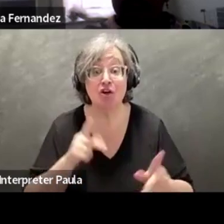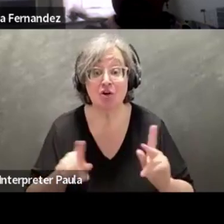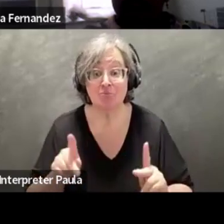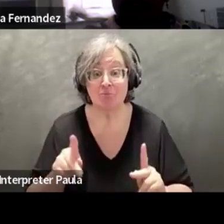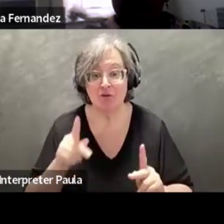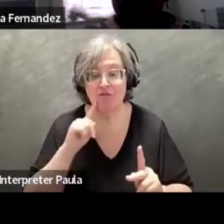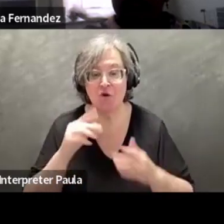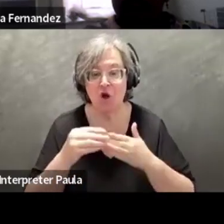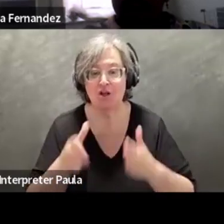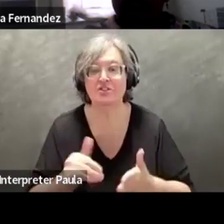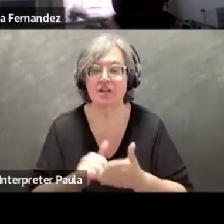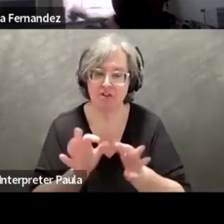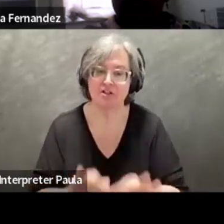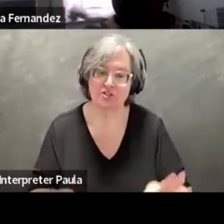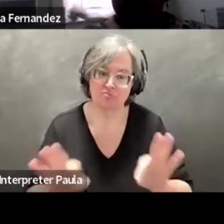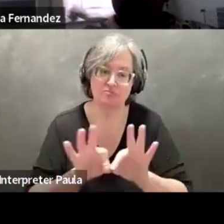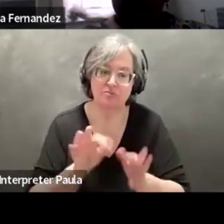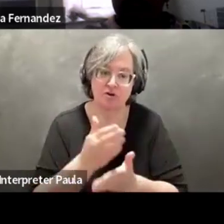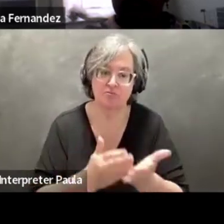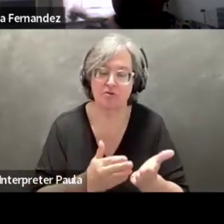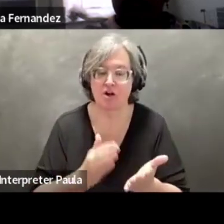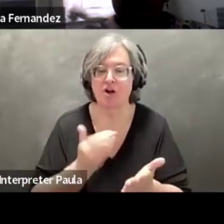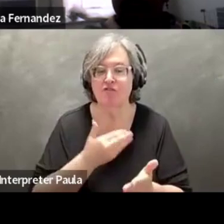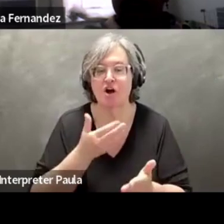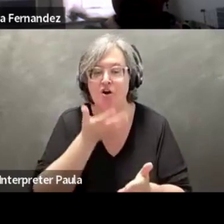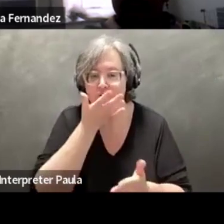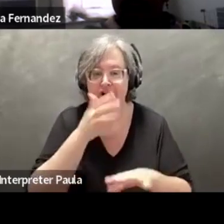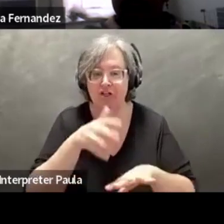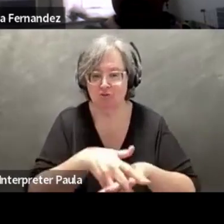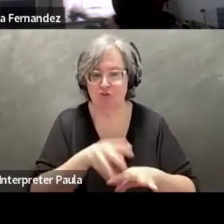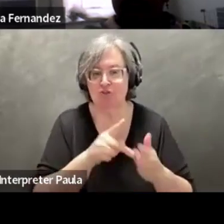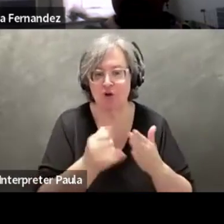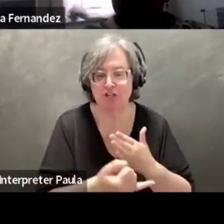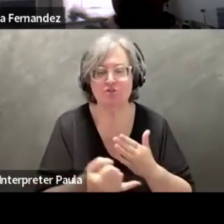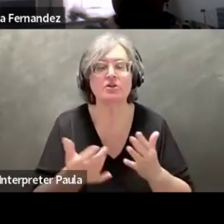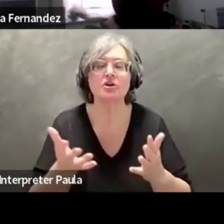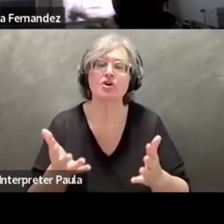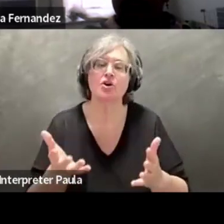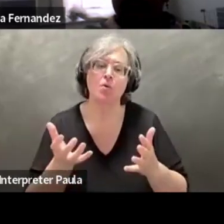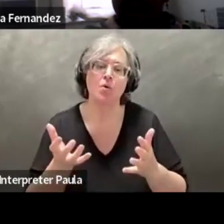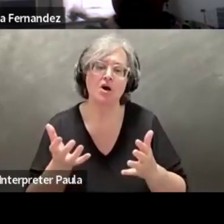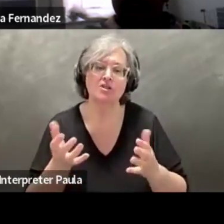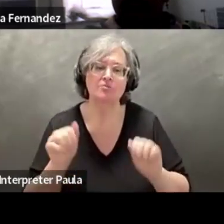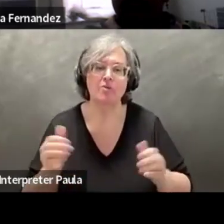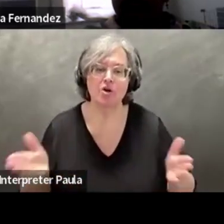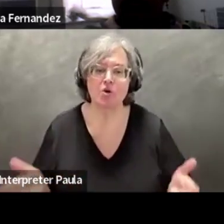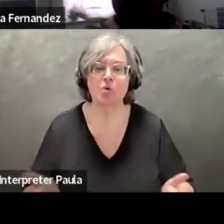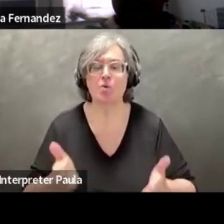a core component of the work of the grassroots project as well, and wanting to be able to encourage and really pass that